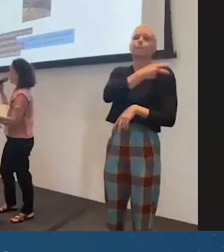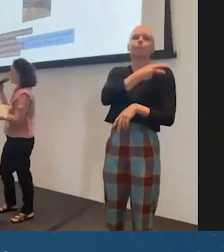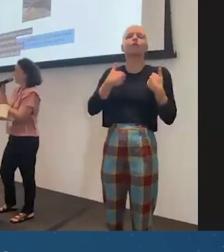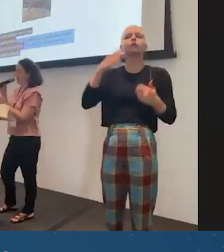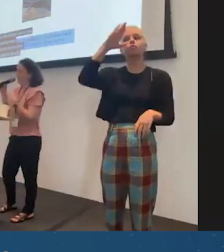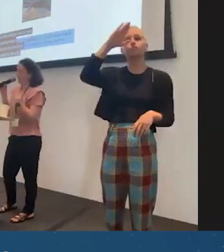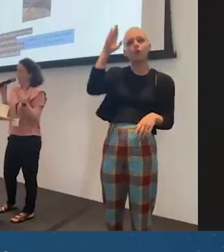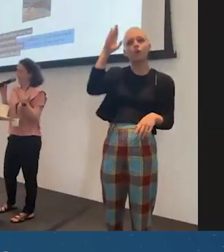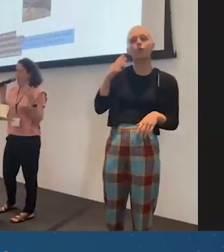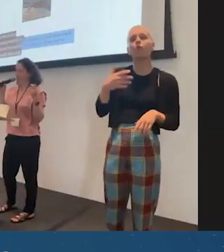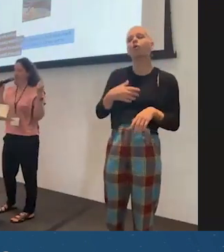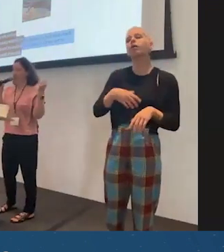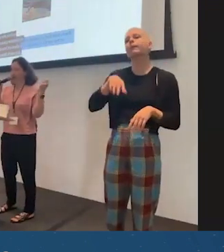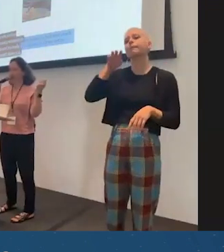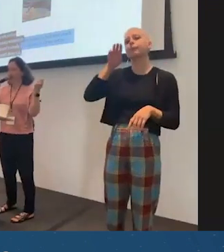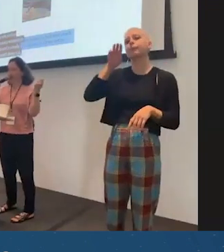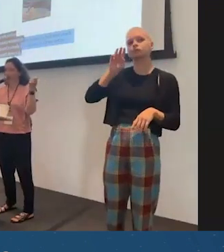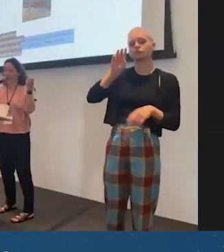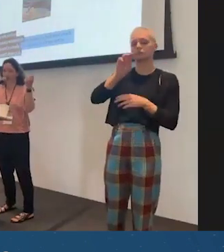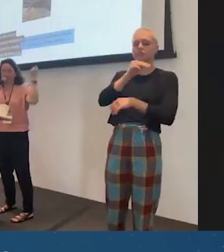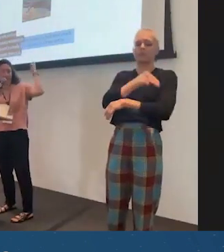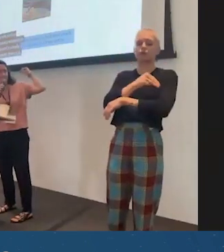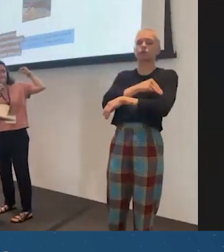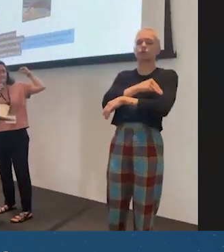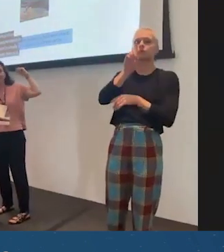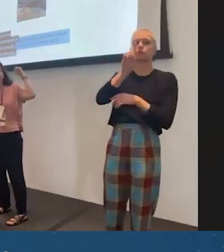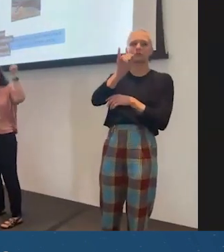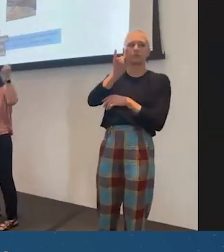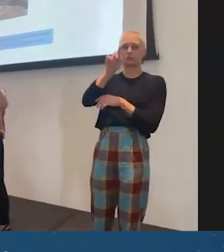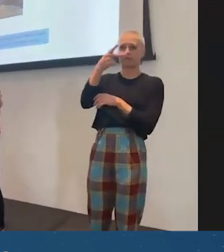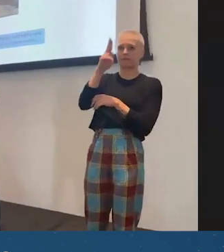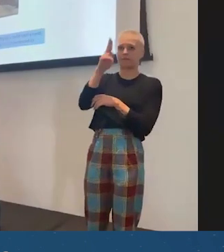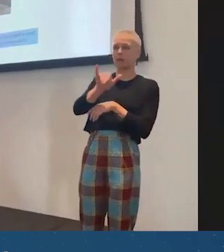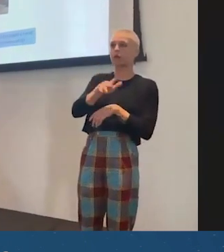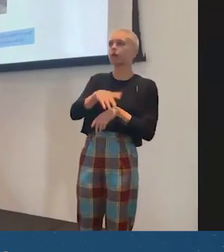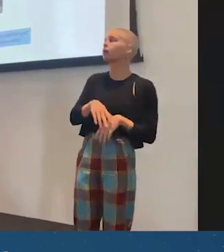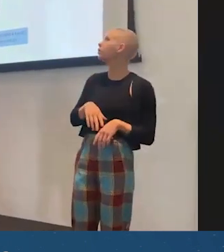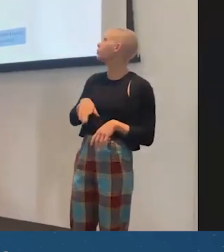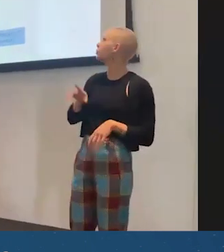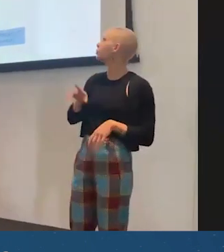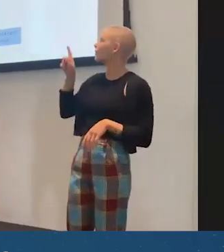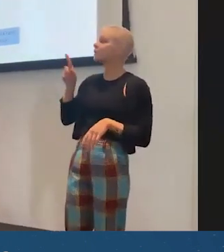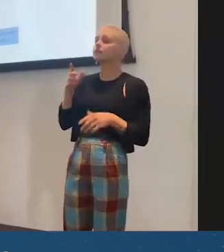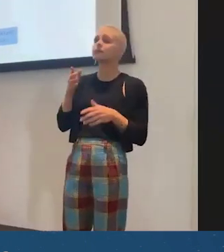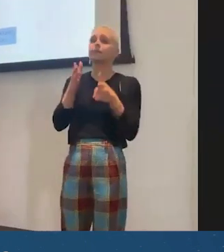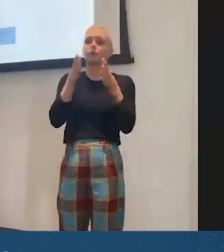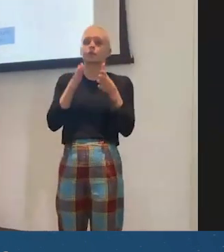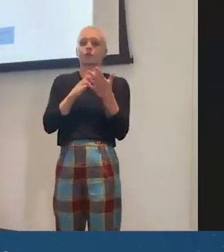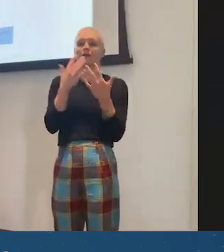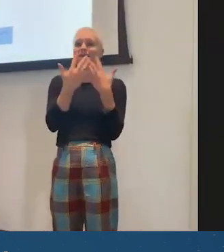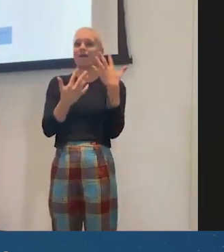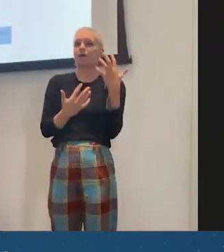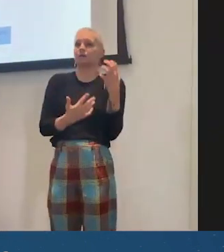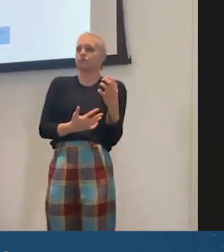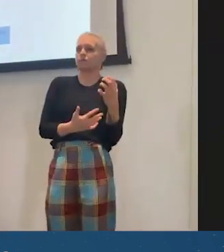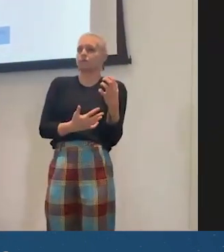They're using the system so that in this case, the patient can't unfurl their hand in the real world.